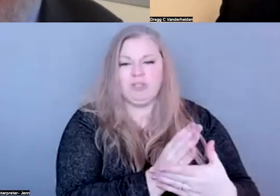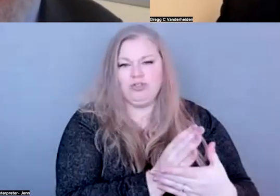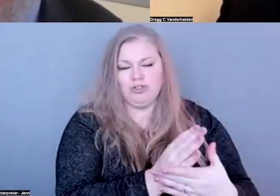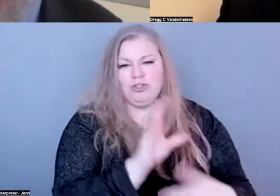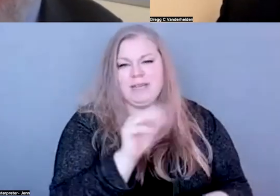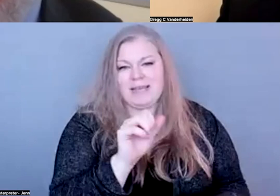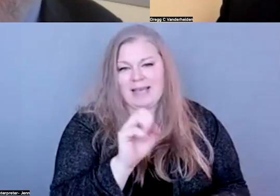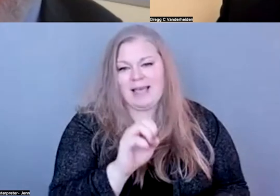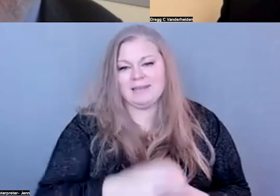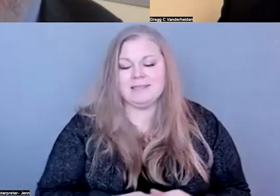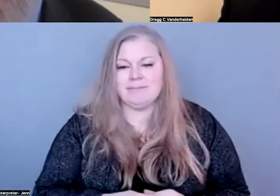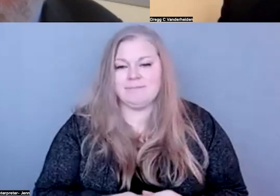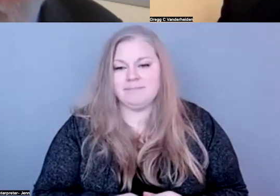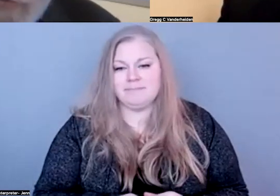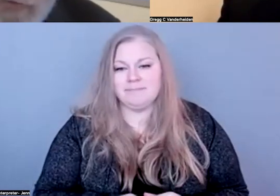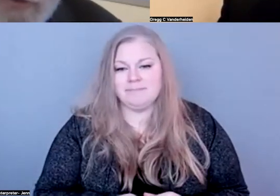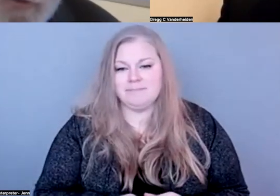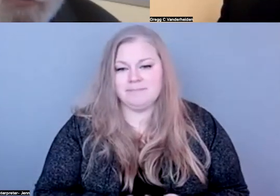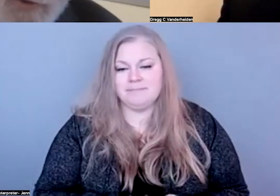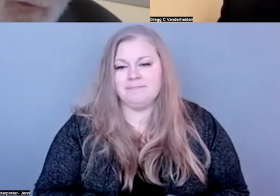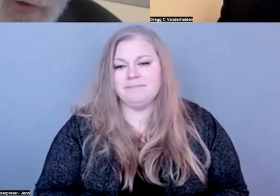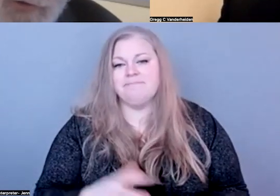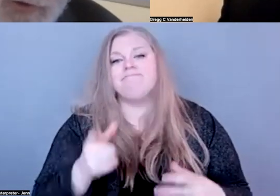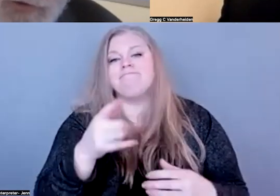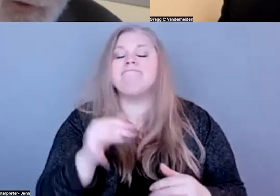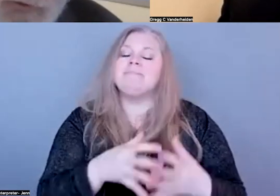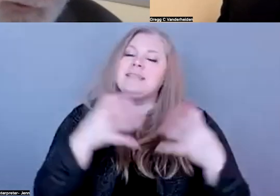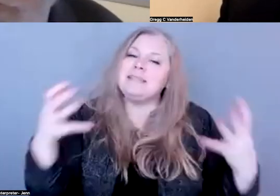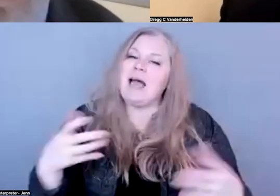And finally, there was a lot of discussion about personalization in general, you know,